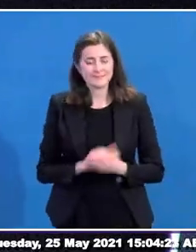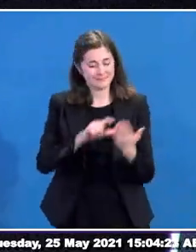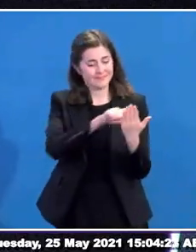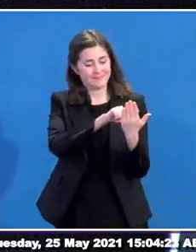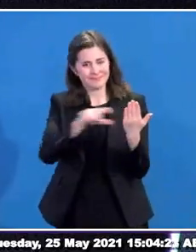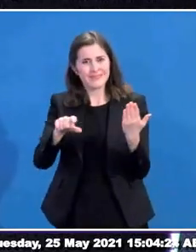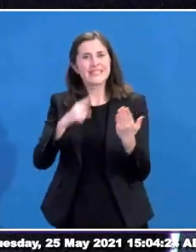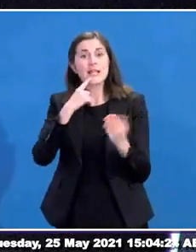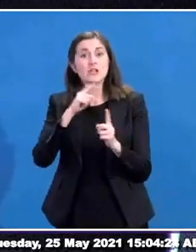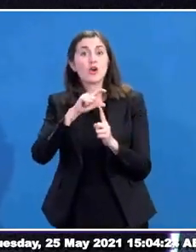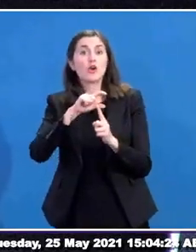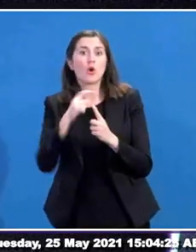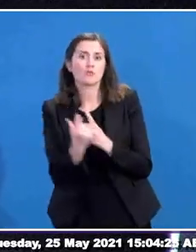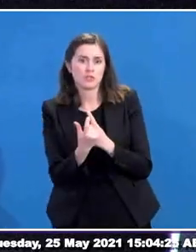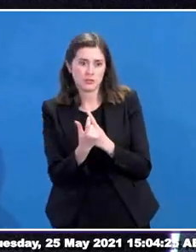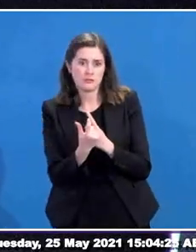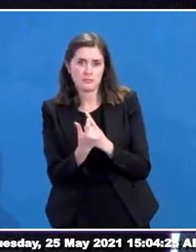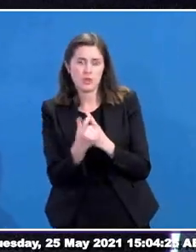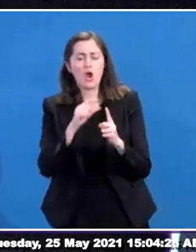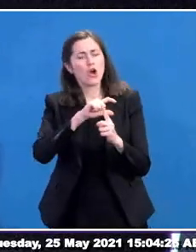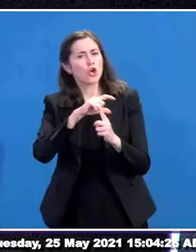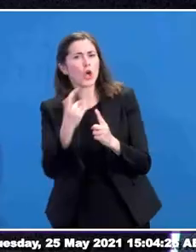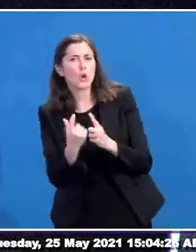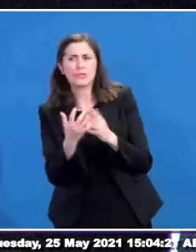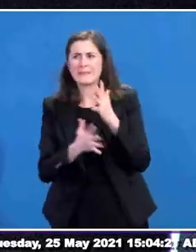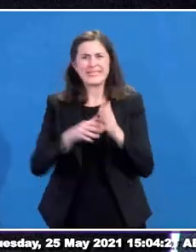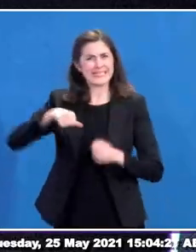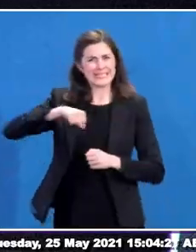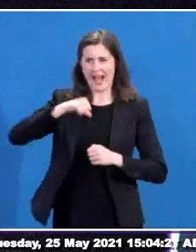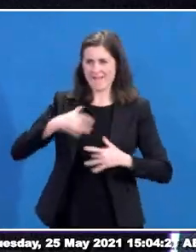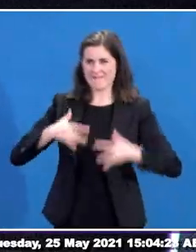say: The culture at the house has become disjointed and distrusting.